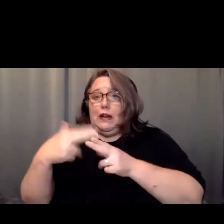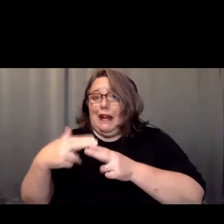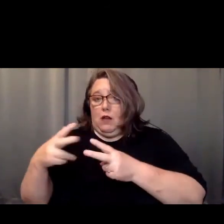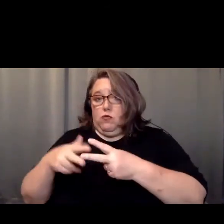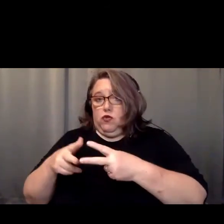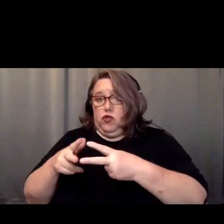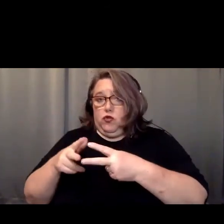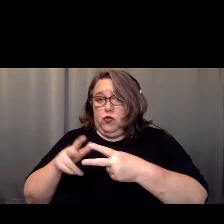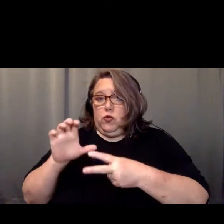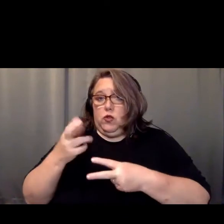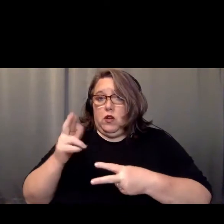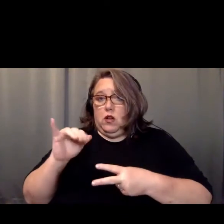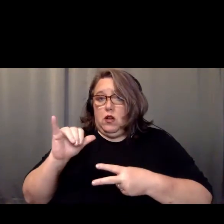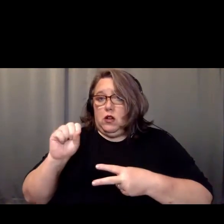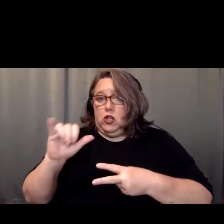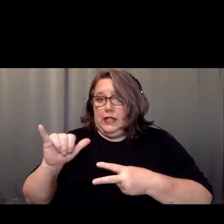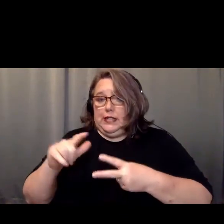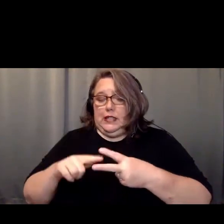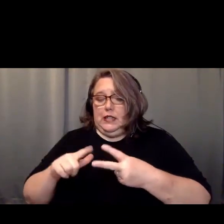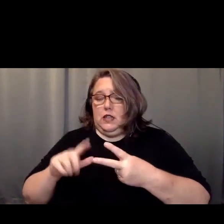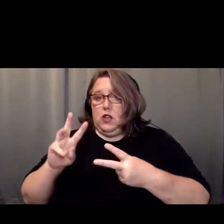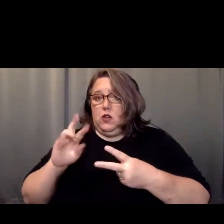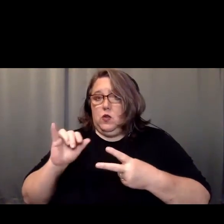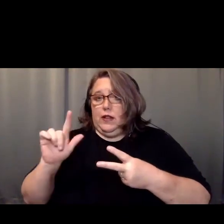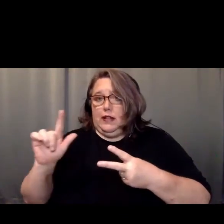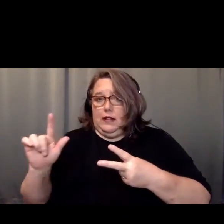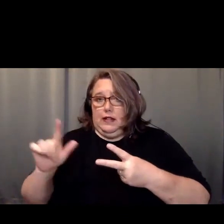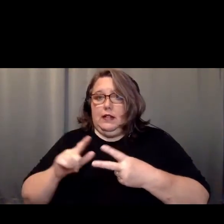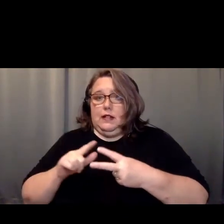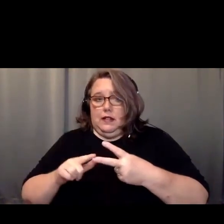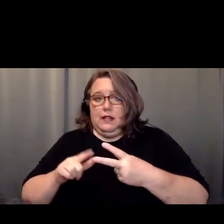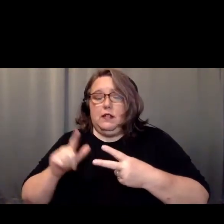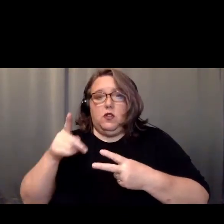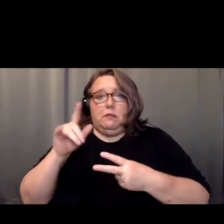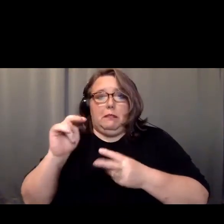Can you see it, Jonathan? [Jonathan] I can see it, yeah. Okay, perfect, thank you for that.